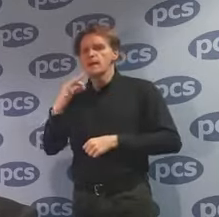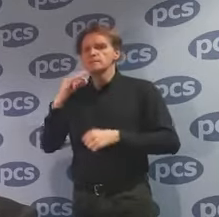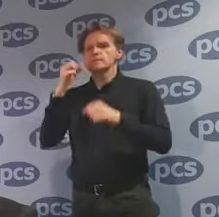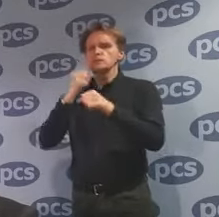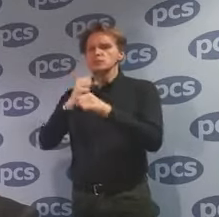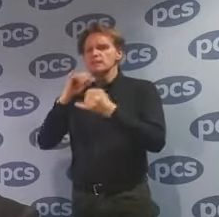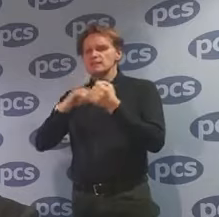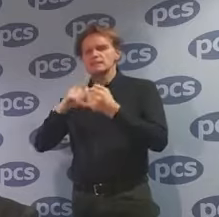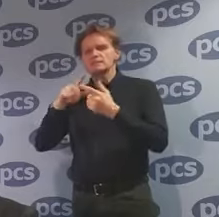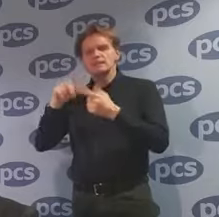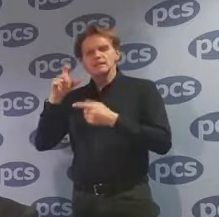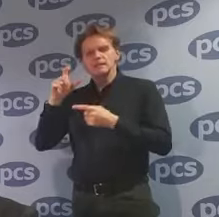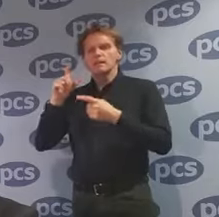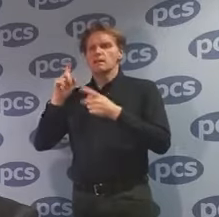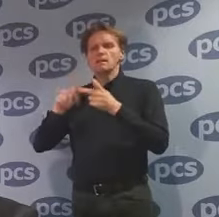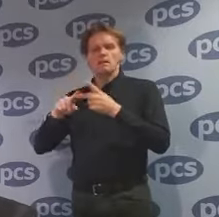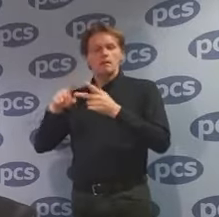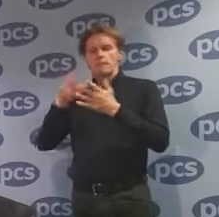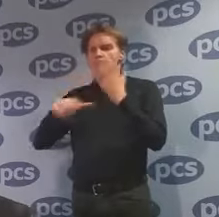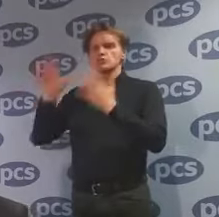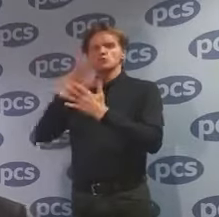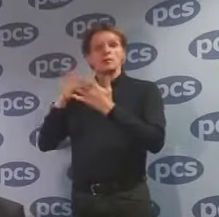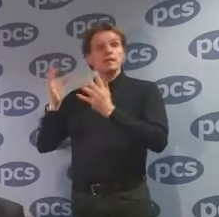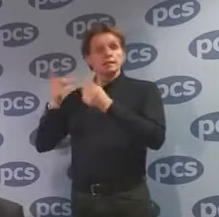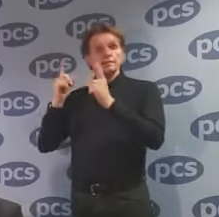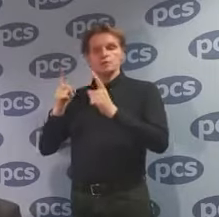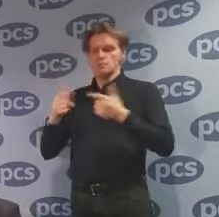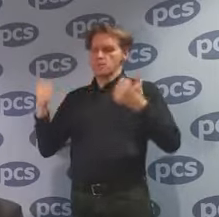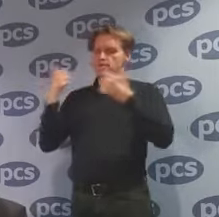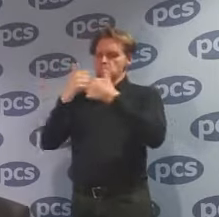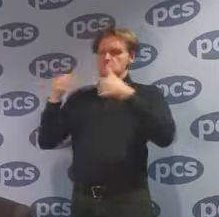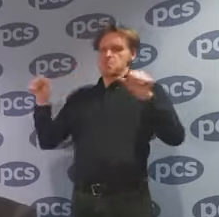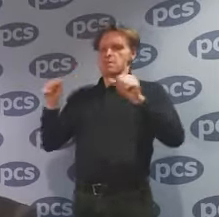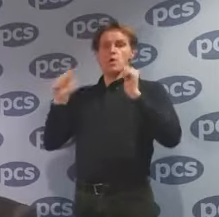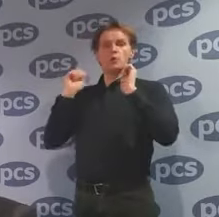leadership, our staff we have delivered a record result. A turnout that is within a